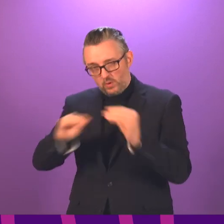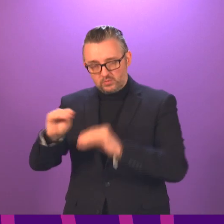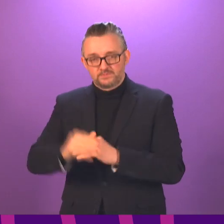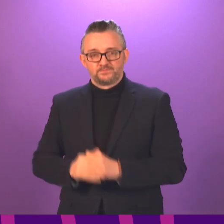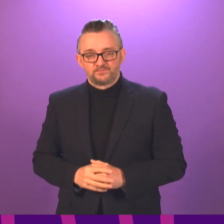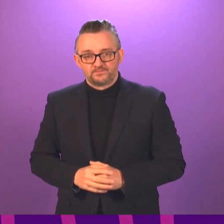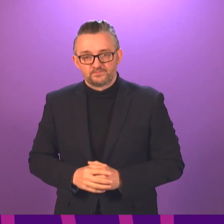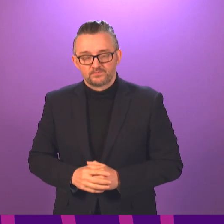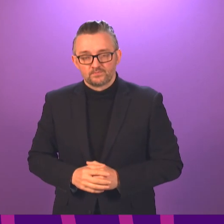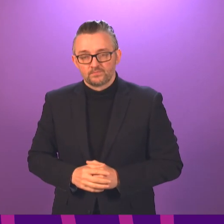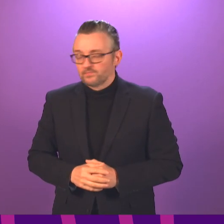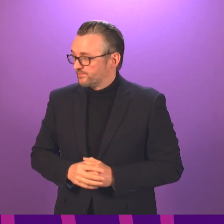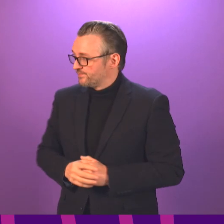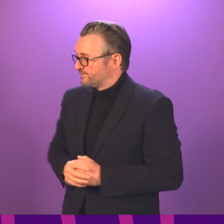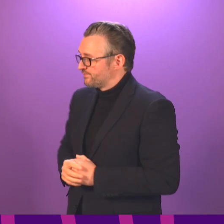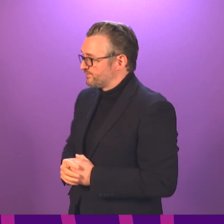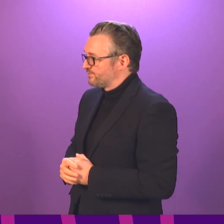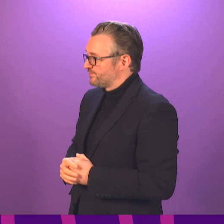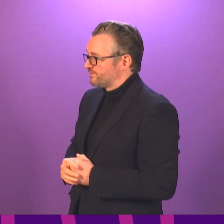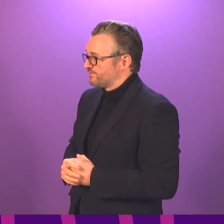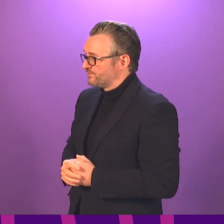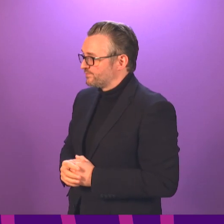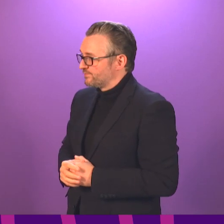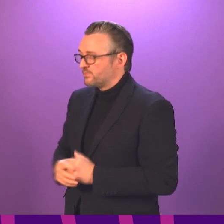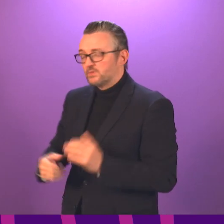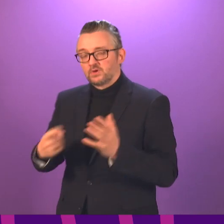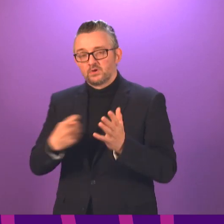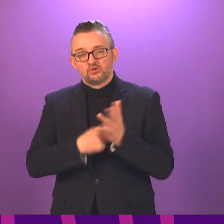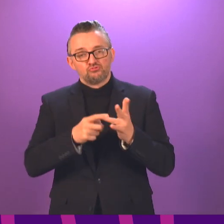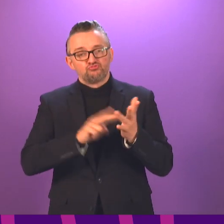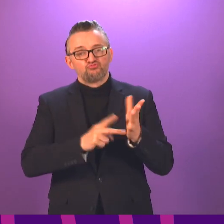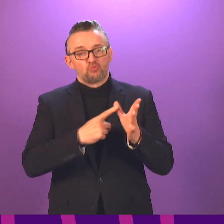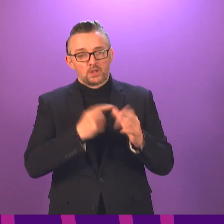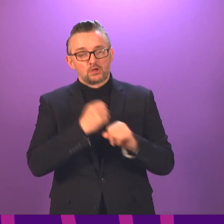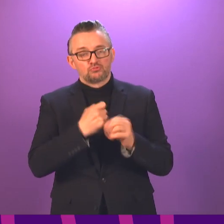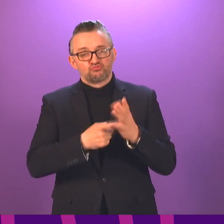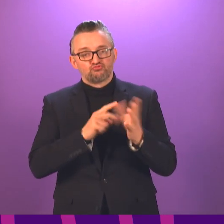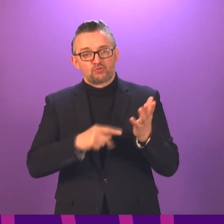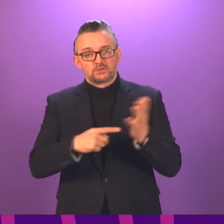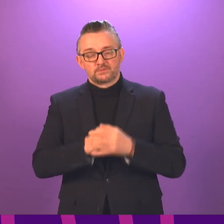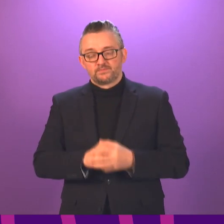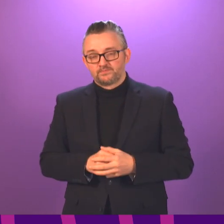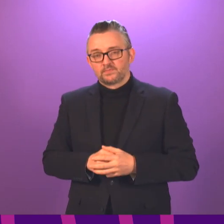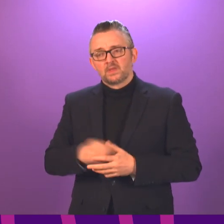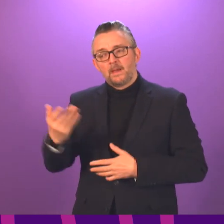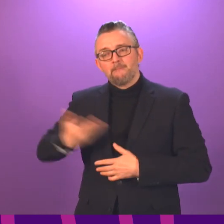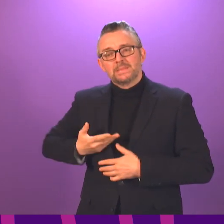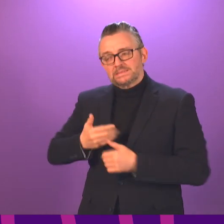Rhoda Grant (Highlands and Islands) (Lab): Businesses that pay business rates can claim